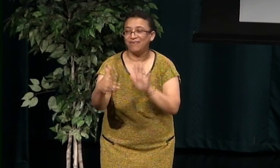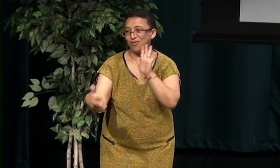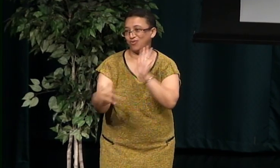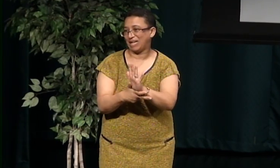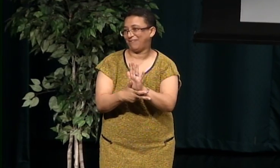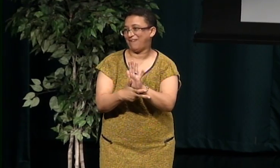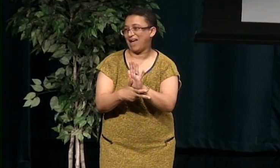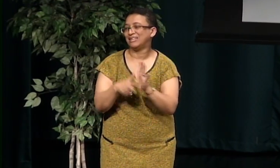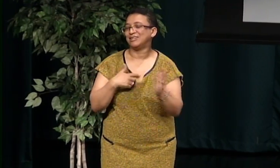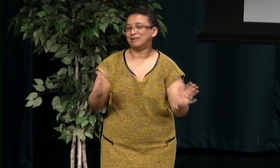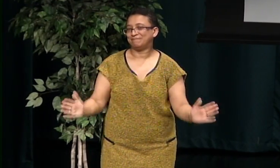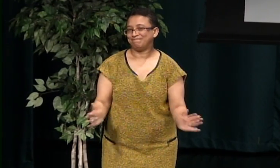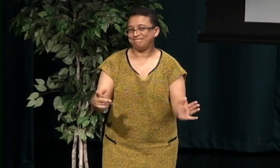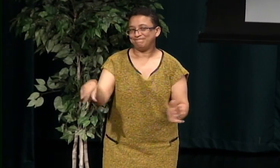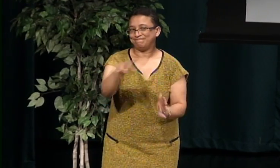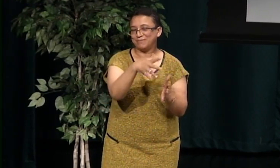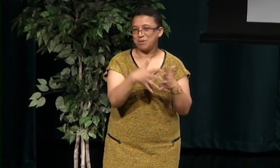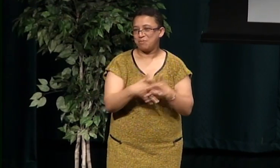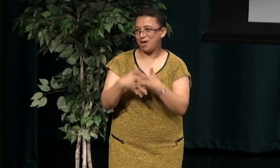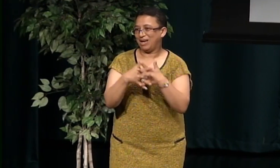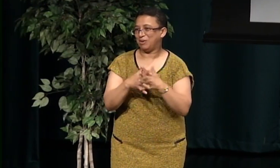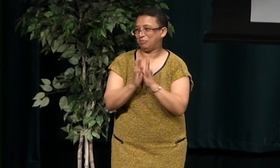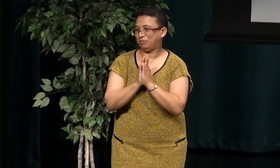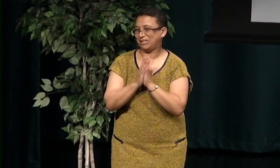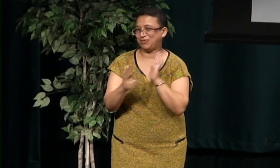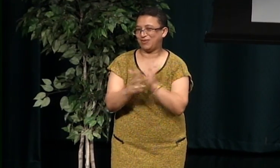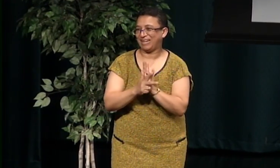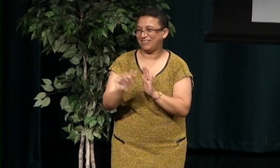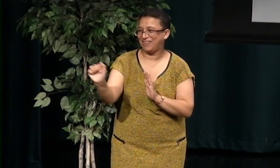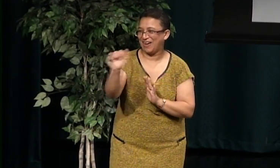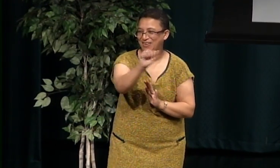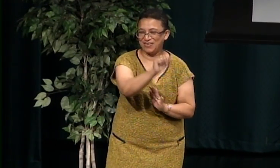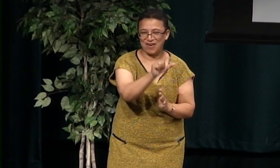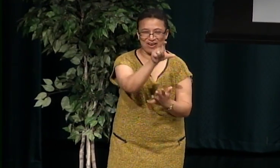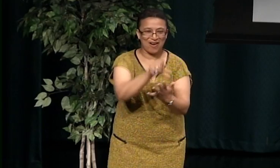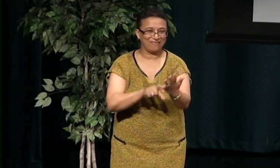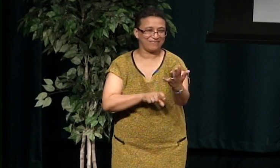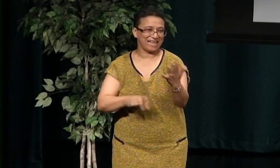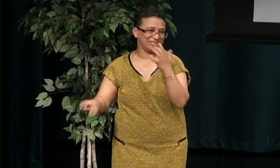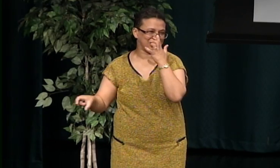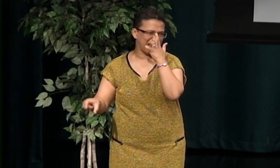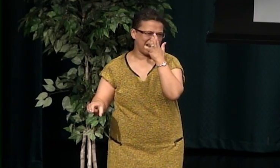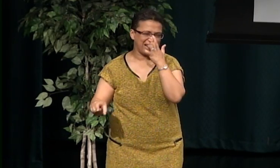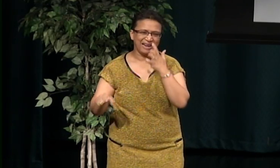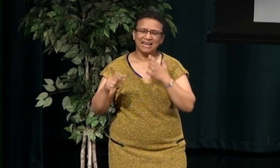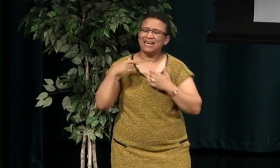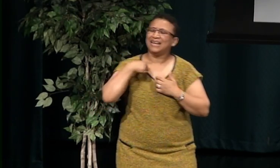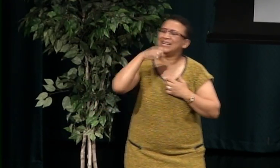It's a powerful tool once they're ratified and I would really encourage all of you